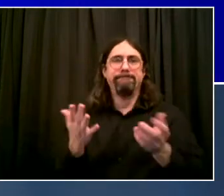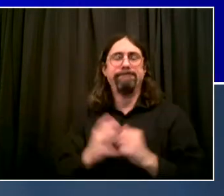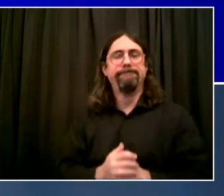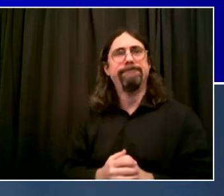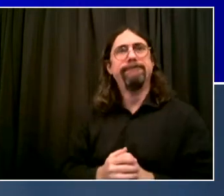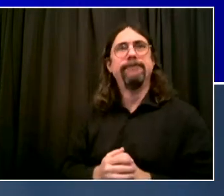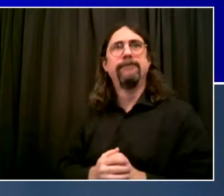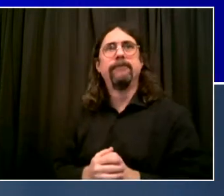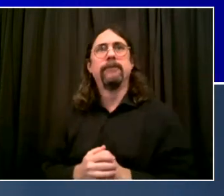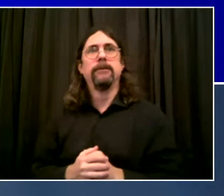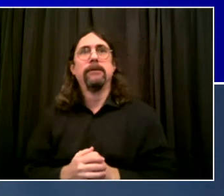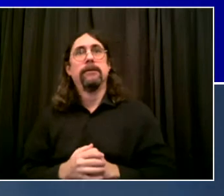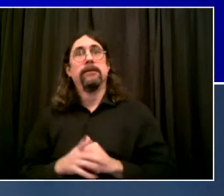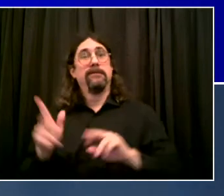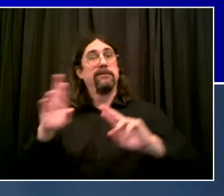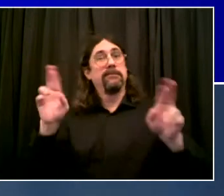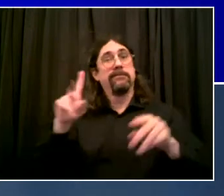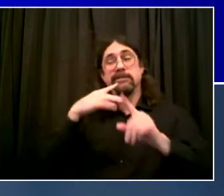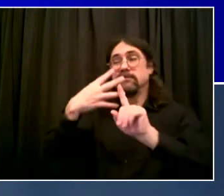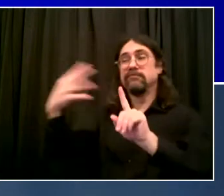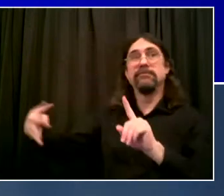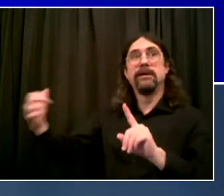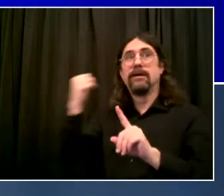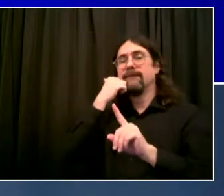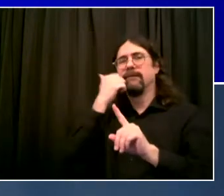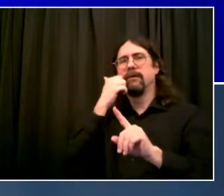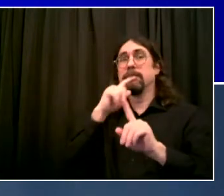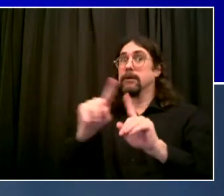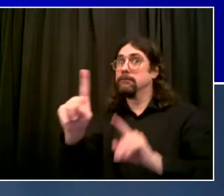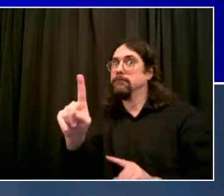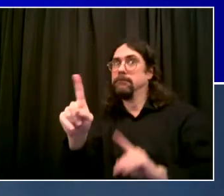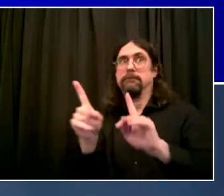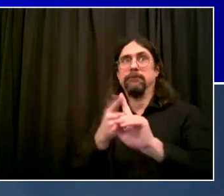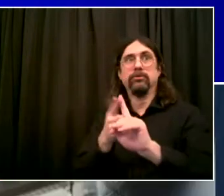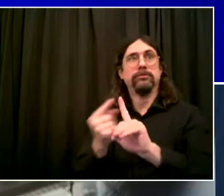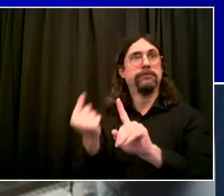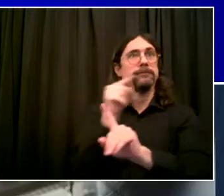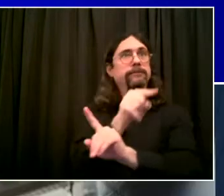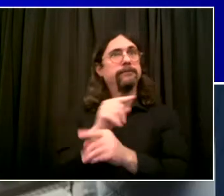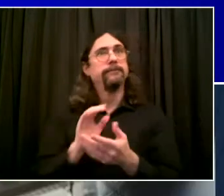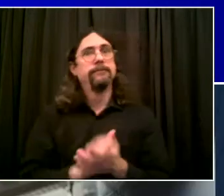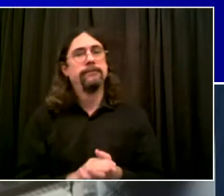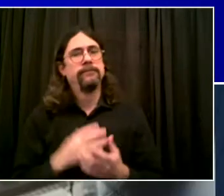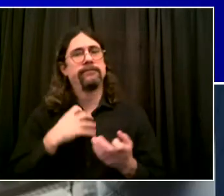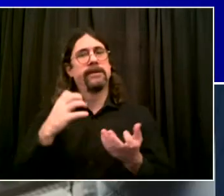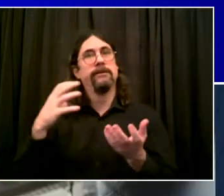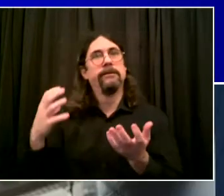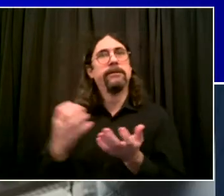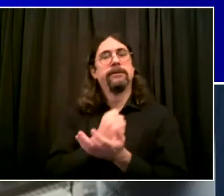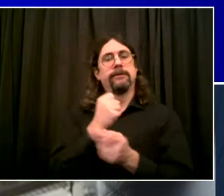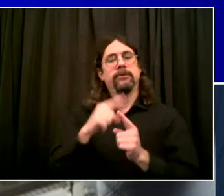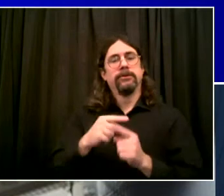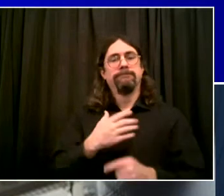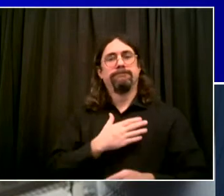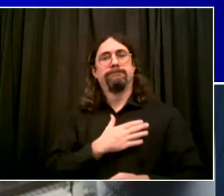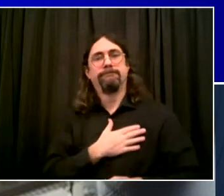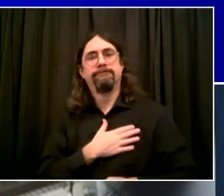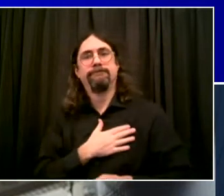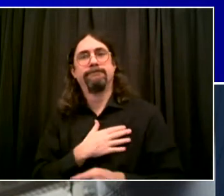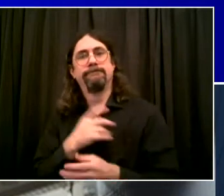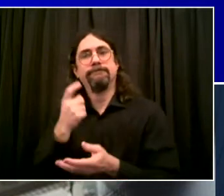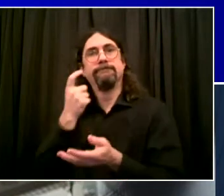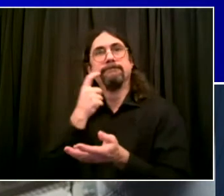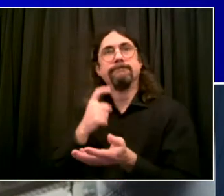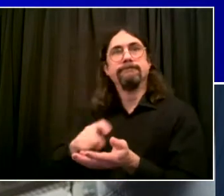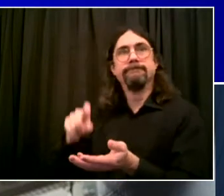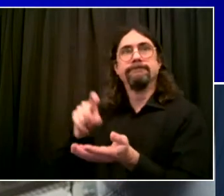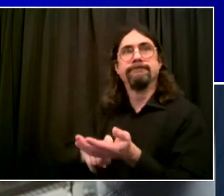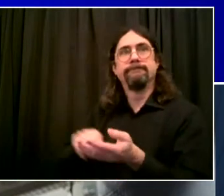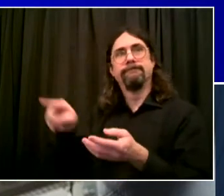HARDEST HIT.